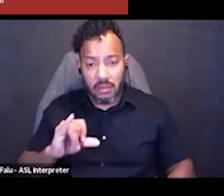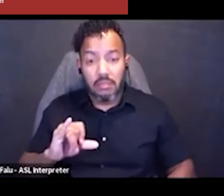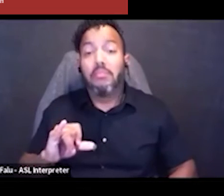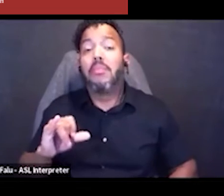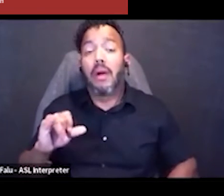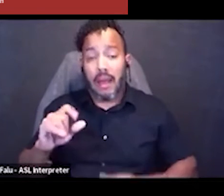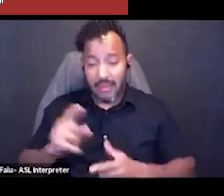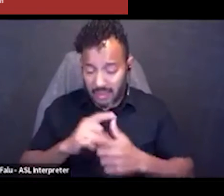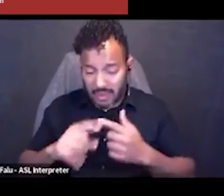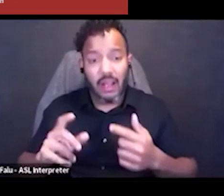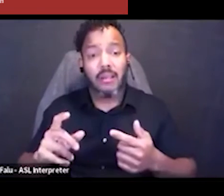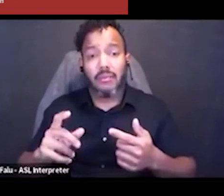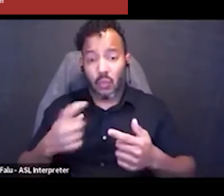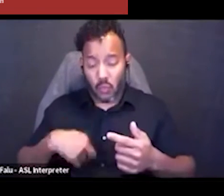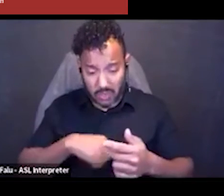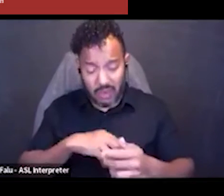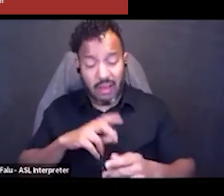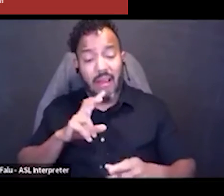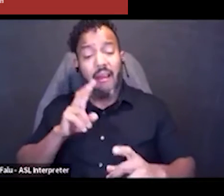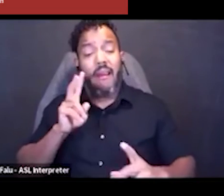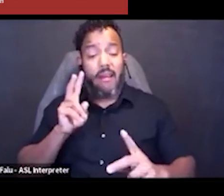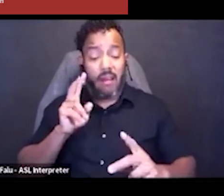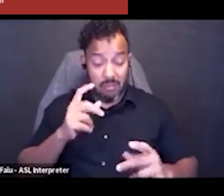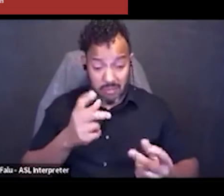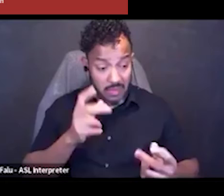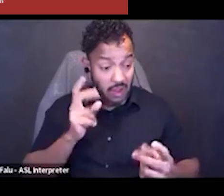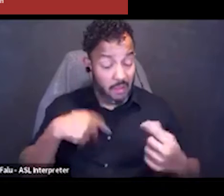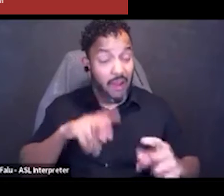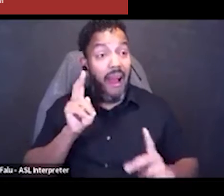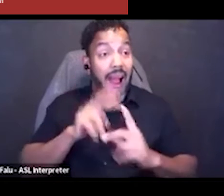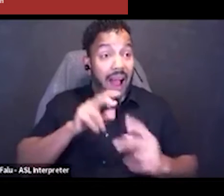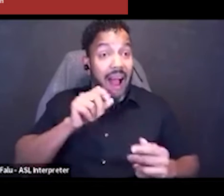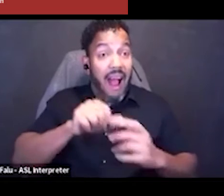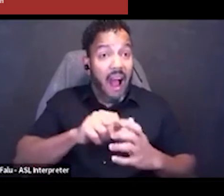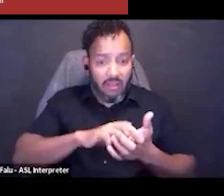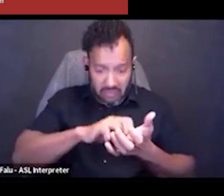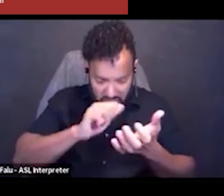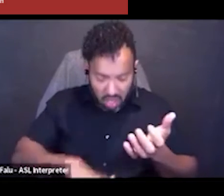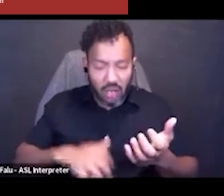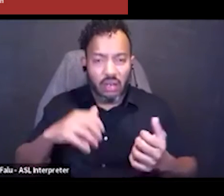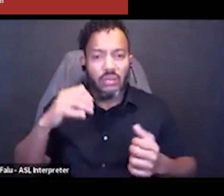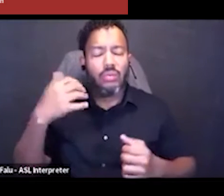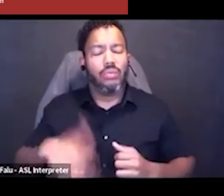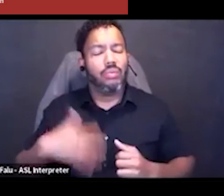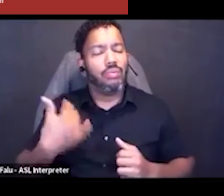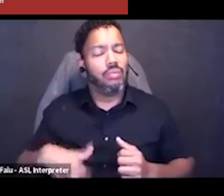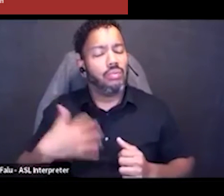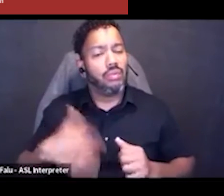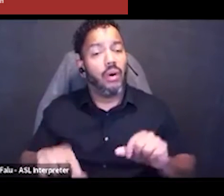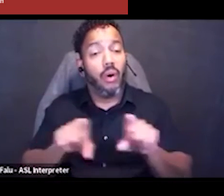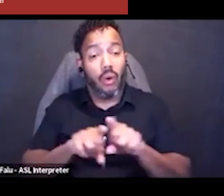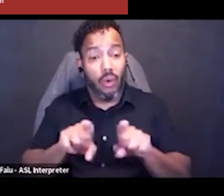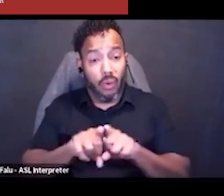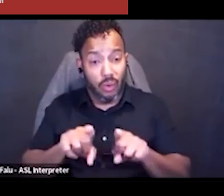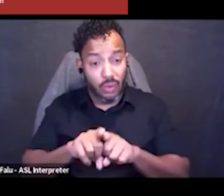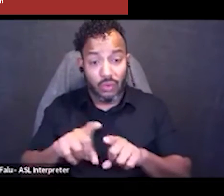And then we talk about the Coronavirus pandemic as unprecedented times and an event unto itself.